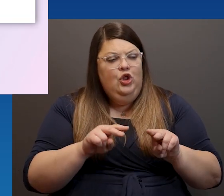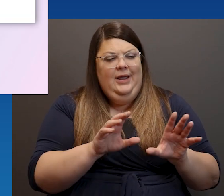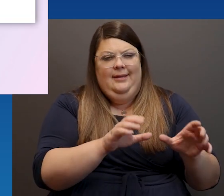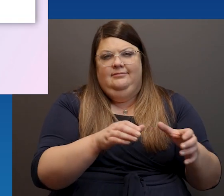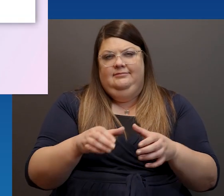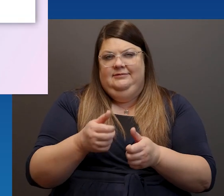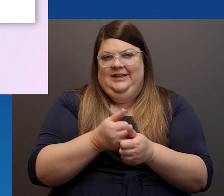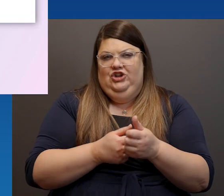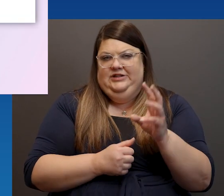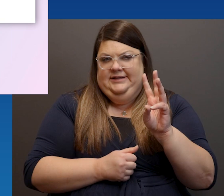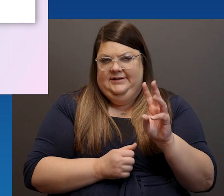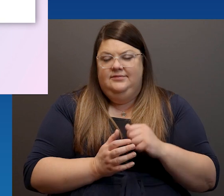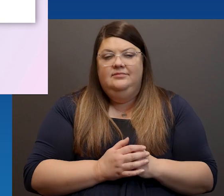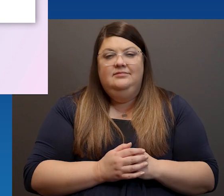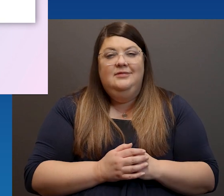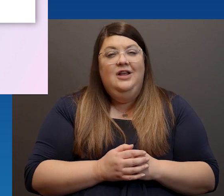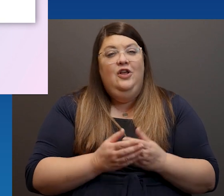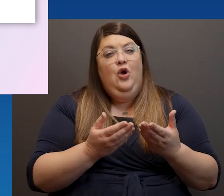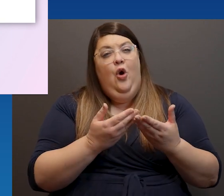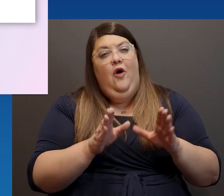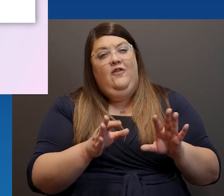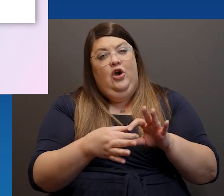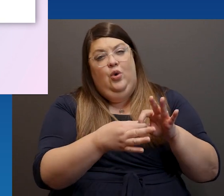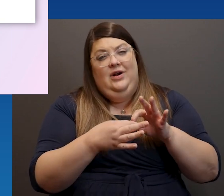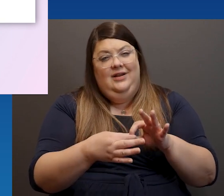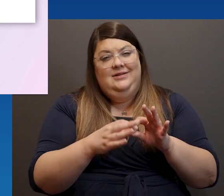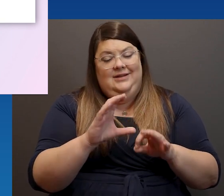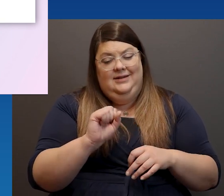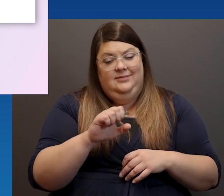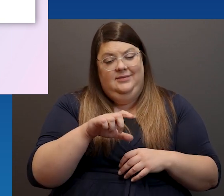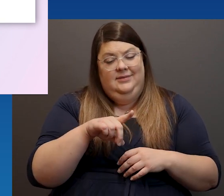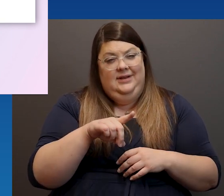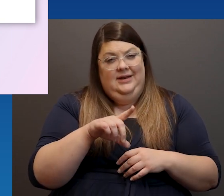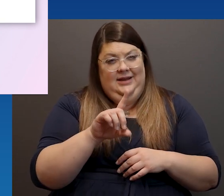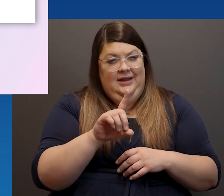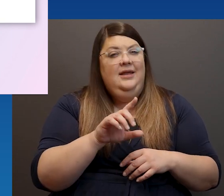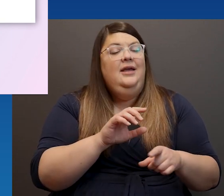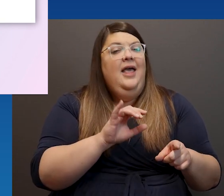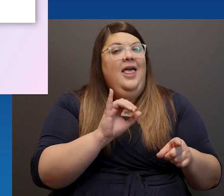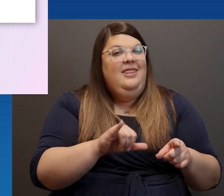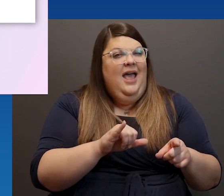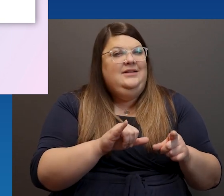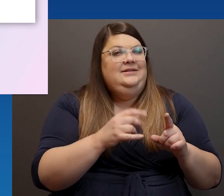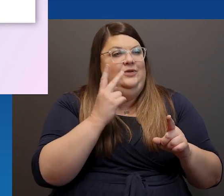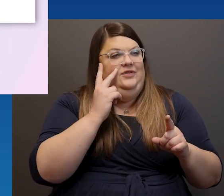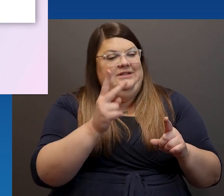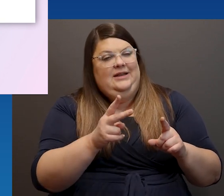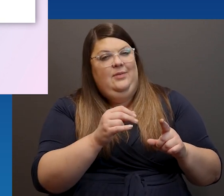The overall coordination of the CSPD is overseen by leadership, coordination and sustainability work group,